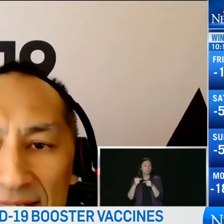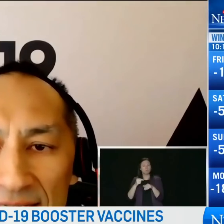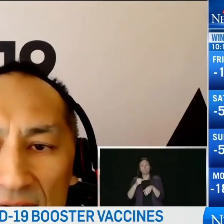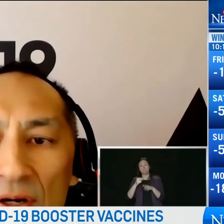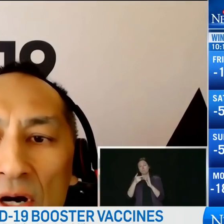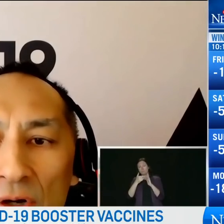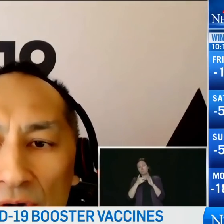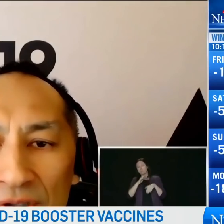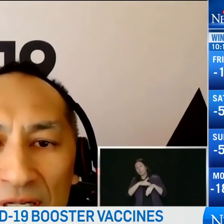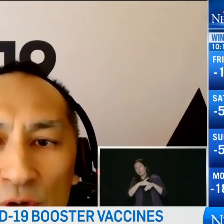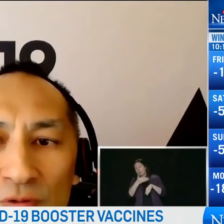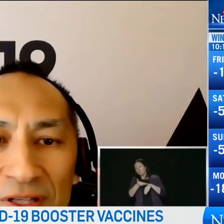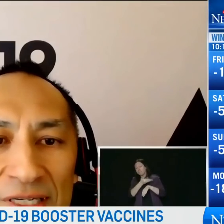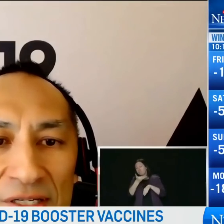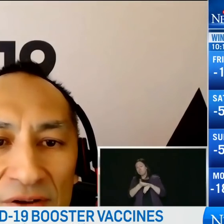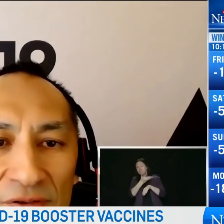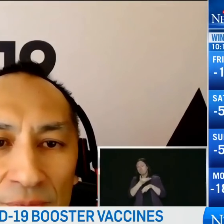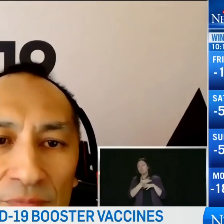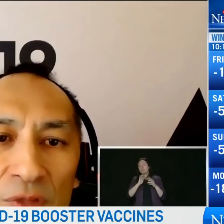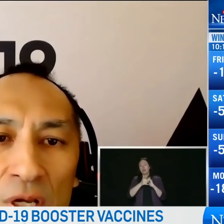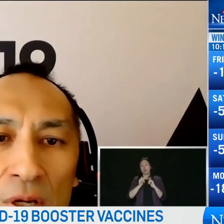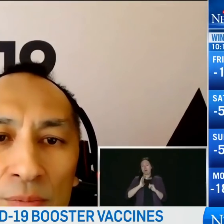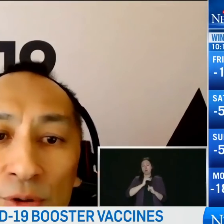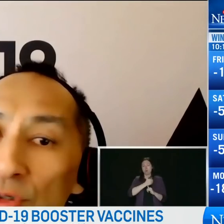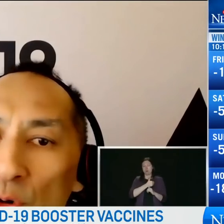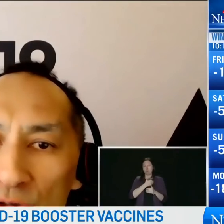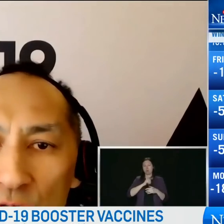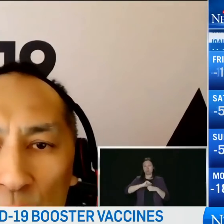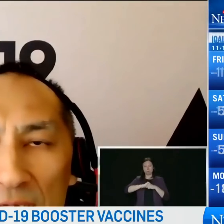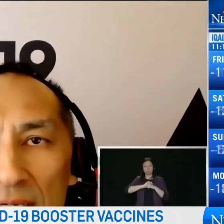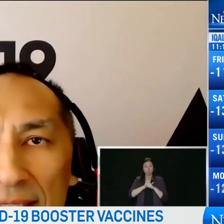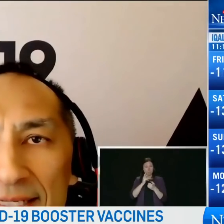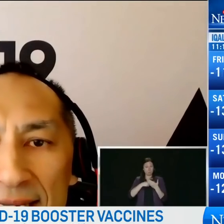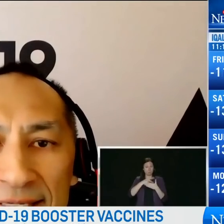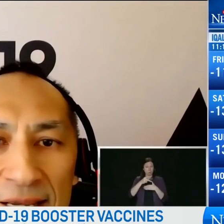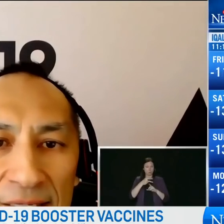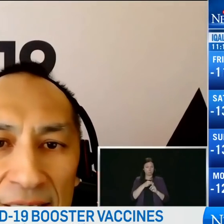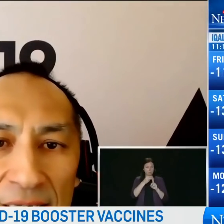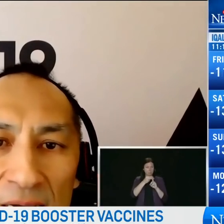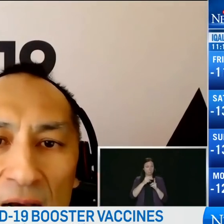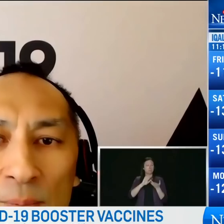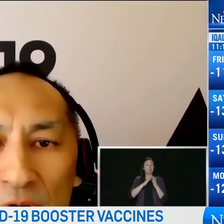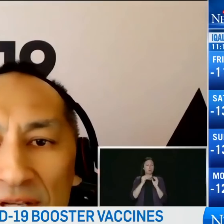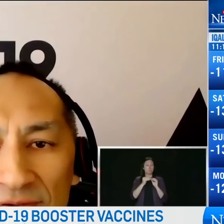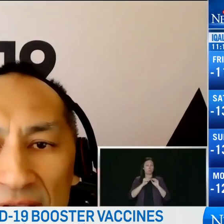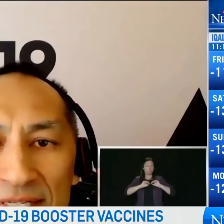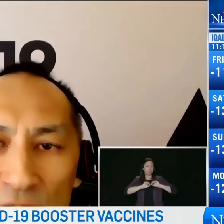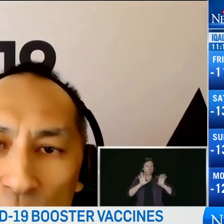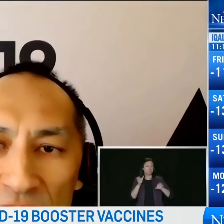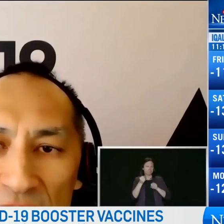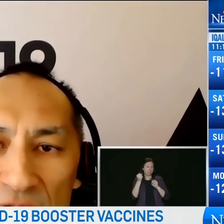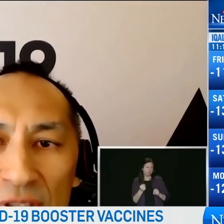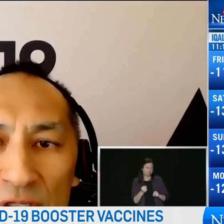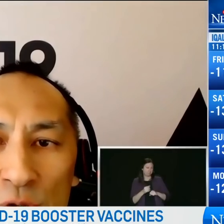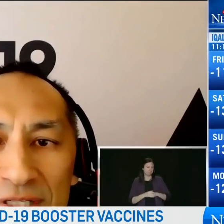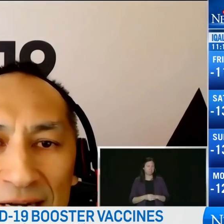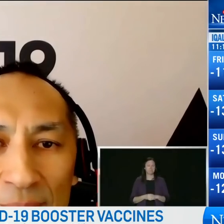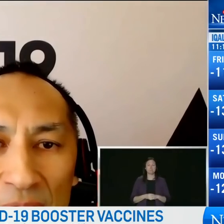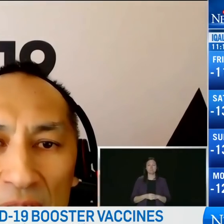IMMUNIZATION OR NACI HAVE CONTINUED TO UPDATE GUIDANCE TO